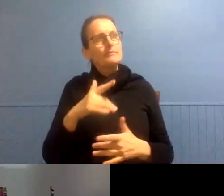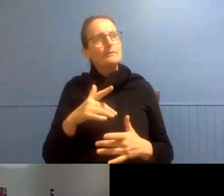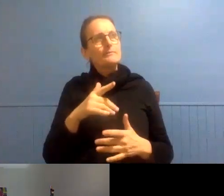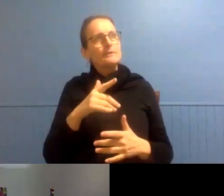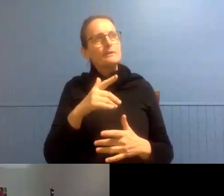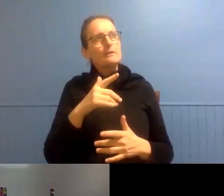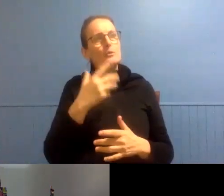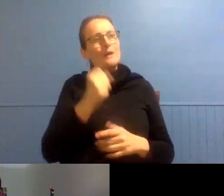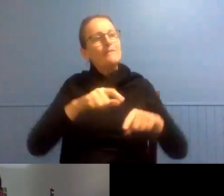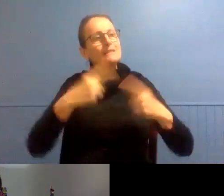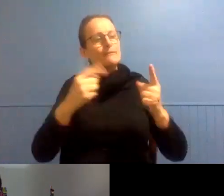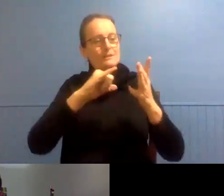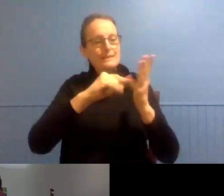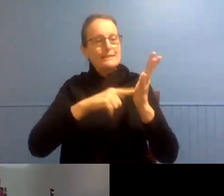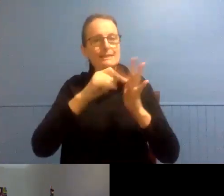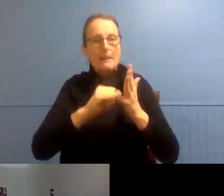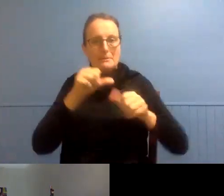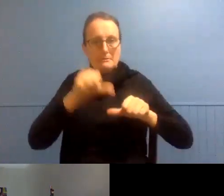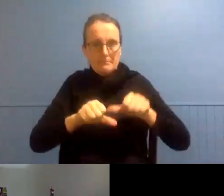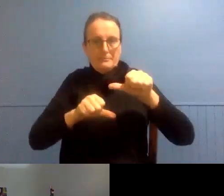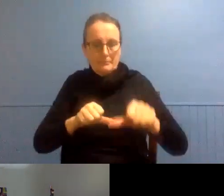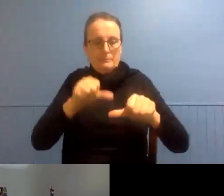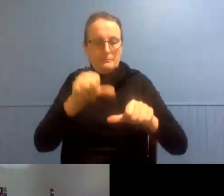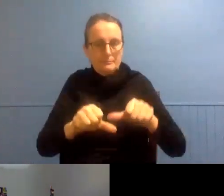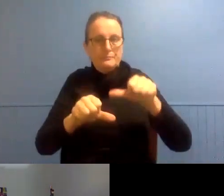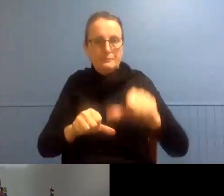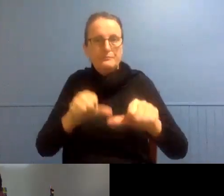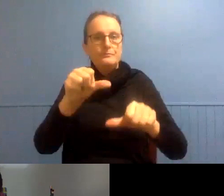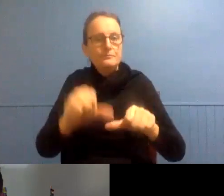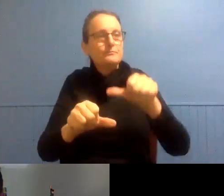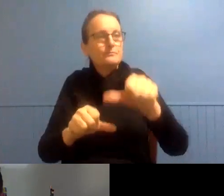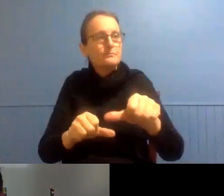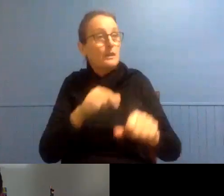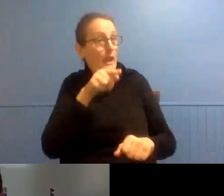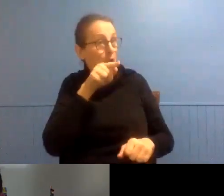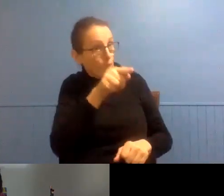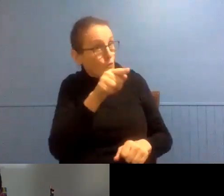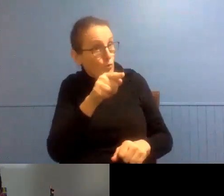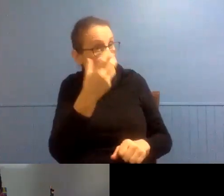could be taken along the tracks. Have you developed these and is